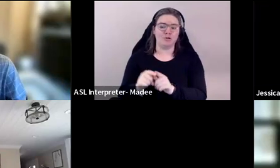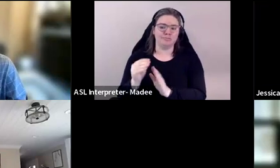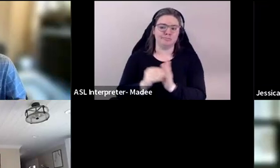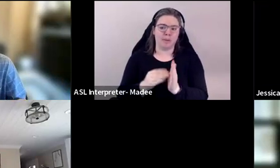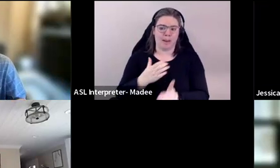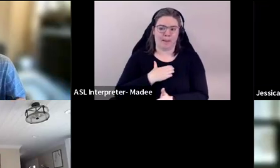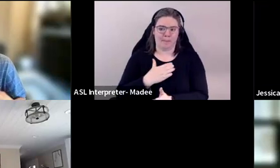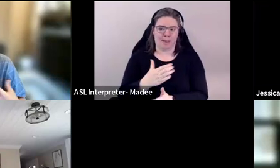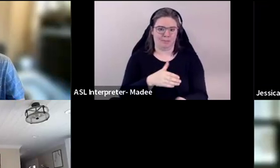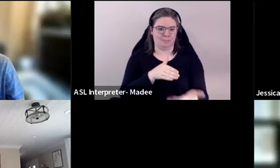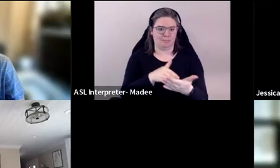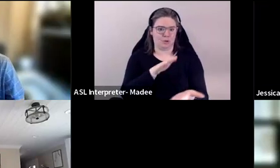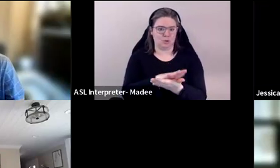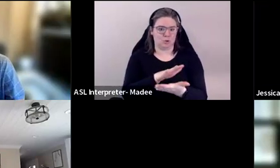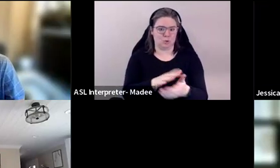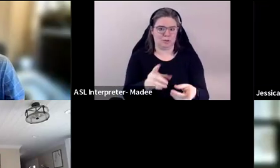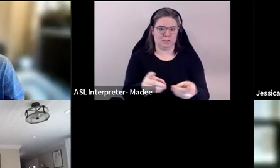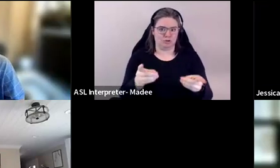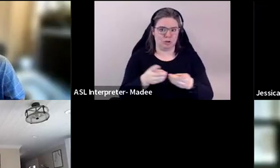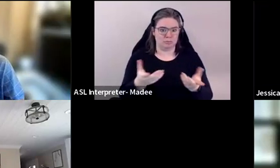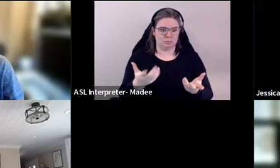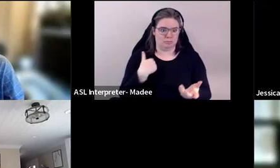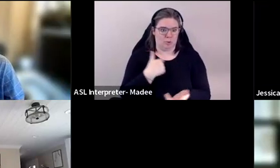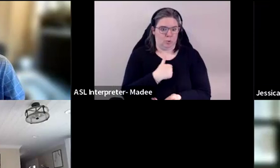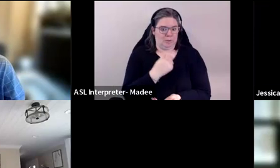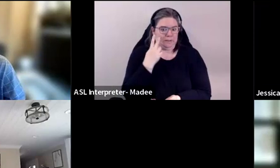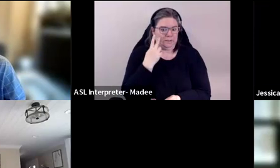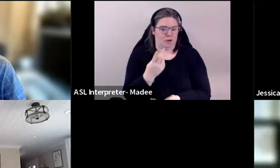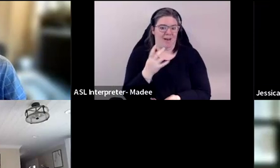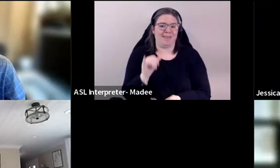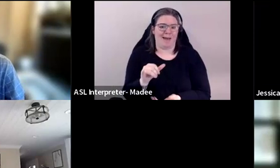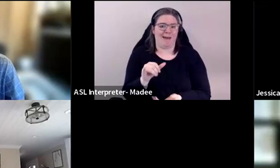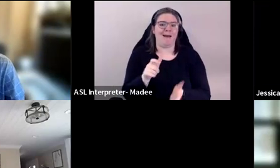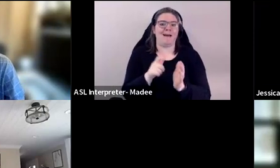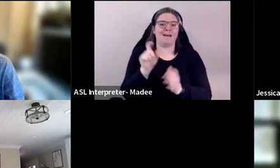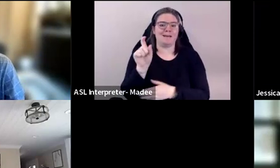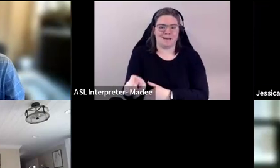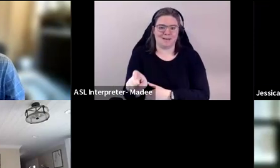Don Dew: and we saw that as a necessary systems change advocacy, effort on our part.